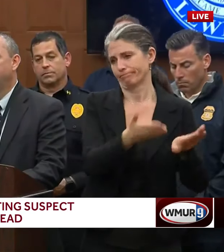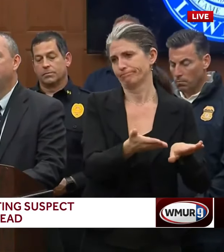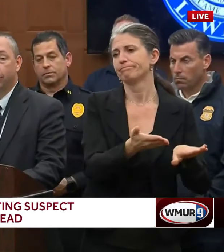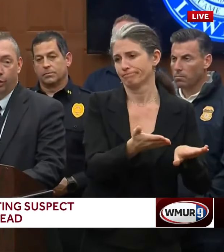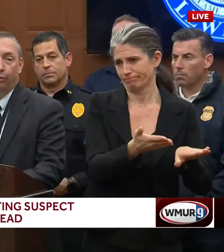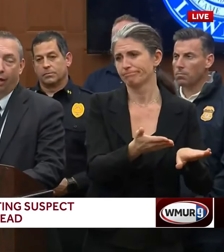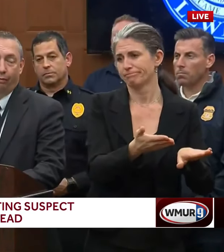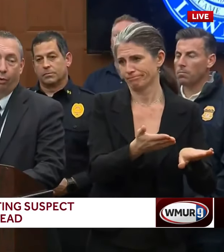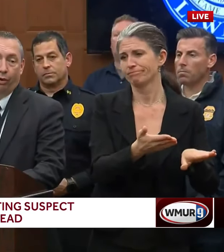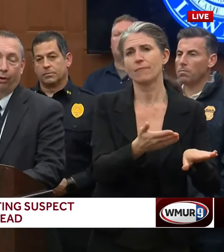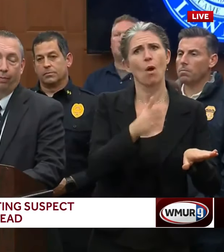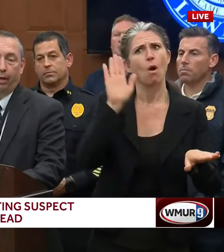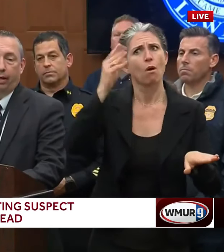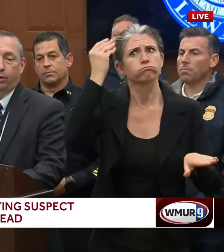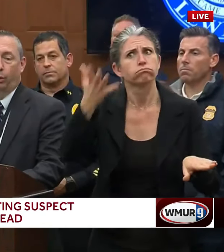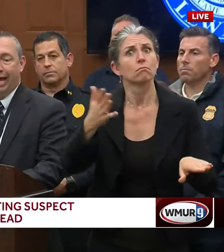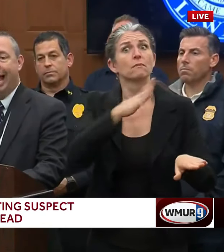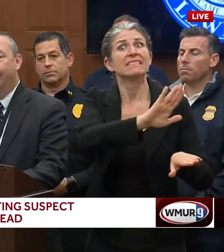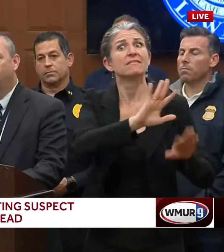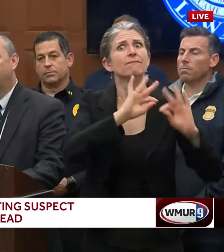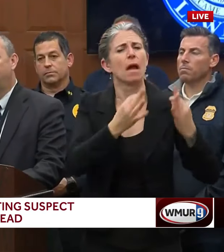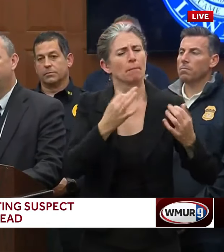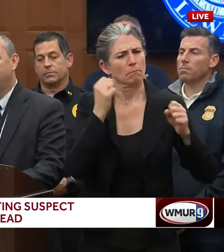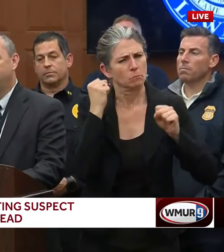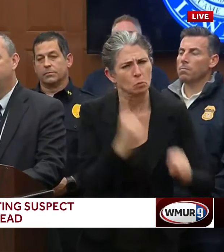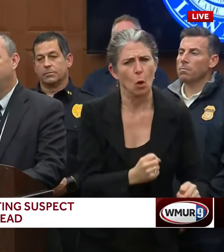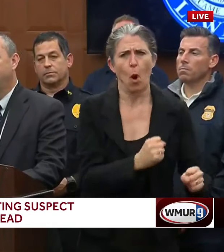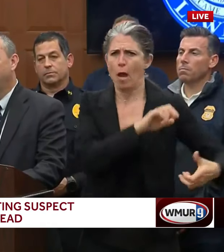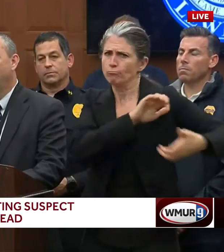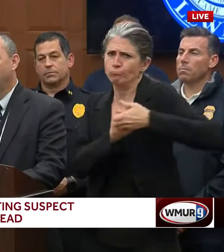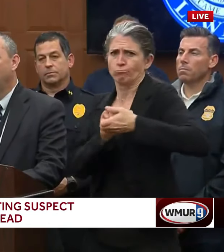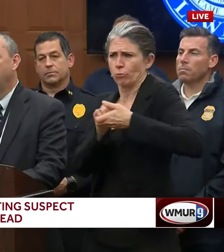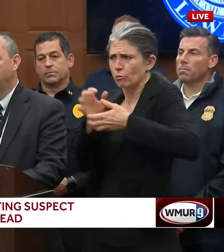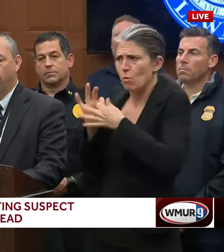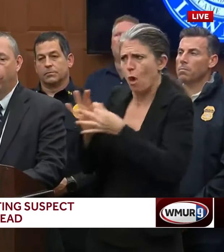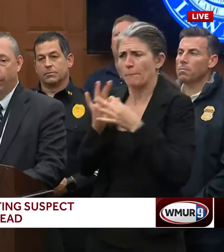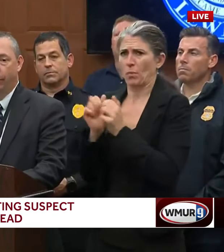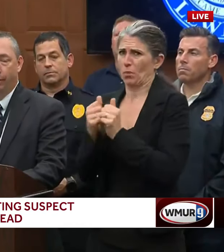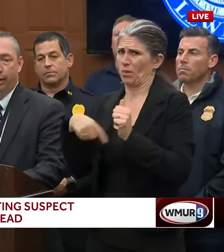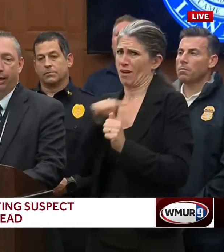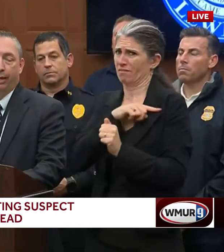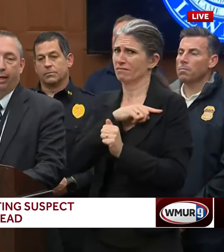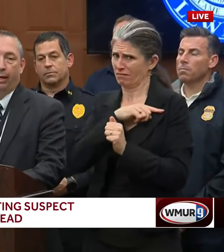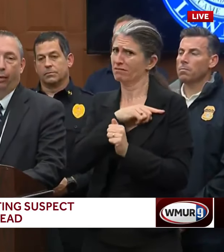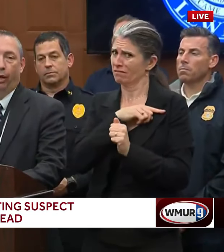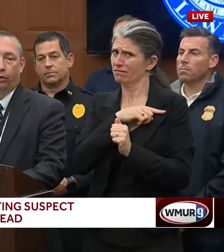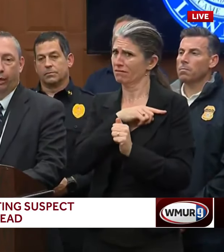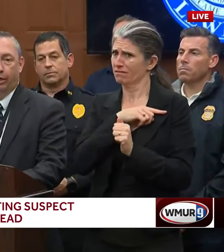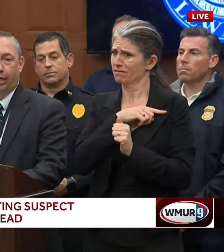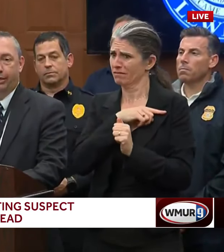AND THERE WERE MANY OF THAT FAMILY THAT WAS VERY COOPERATIVE WITH US THROUGHOUT. SO THEY DESERVE THAT PHONE CALL.